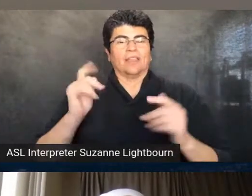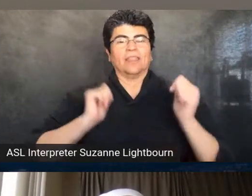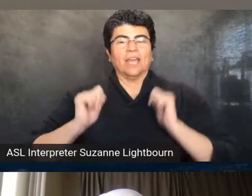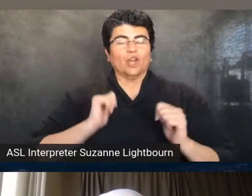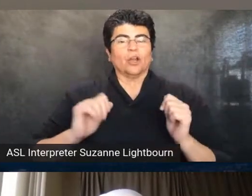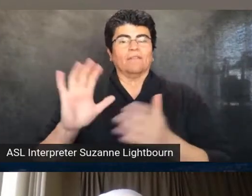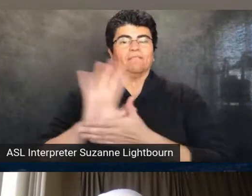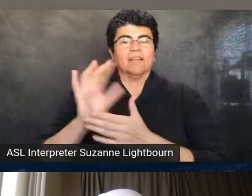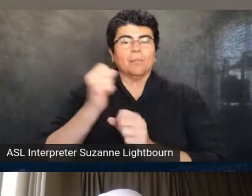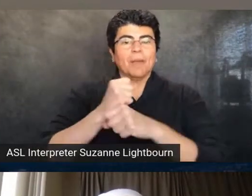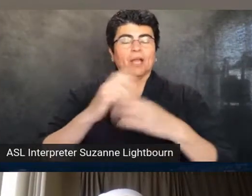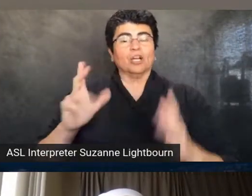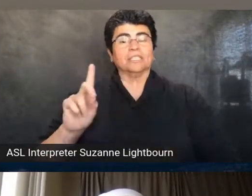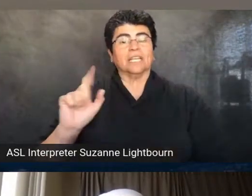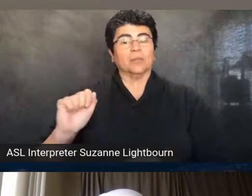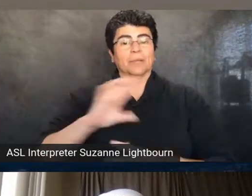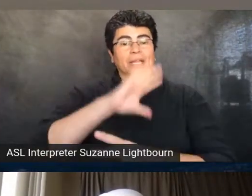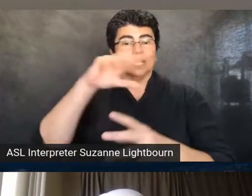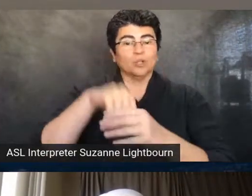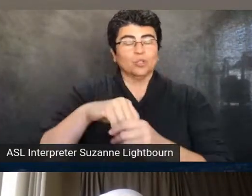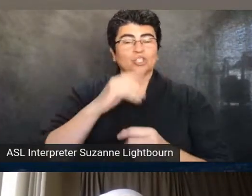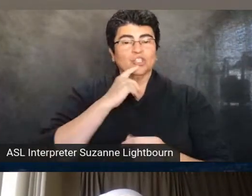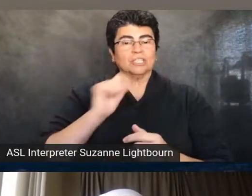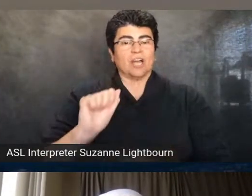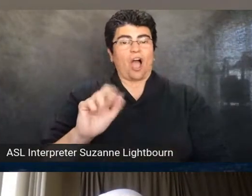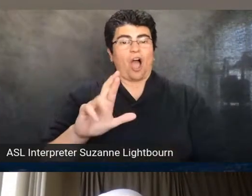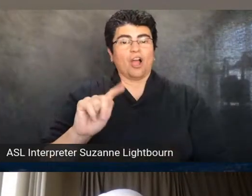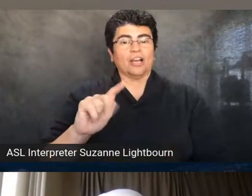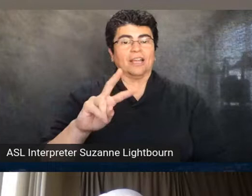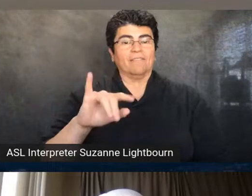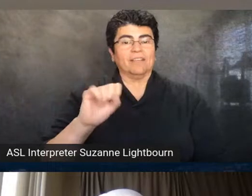a disability inclusion artivict, artist educator.